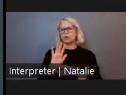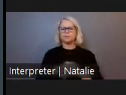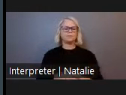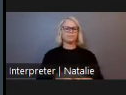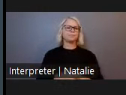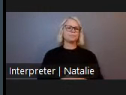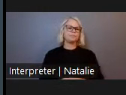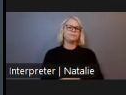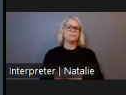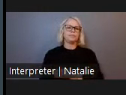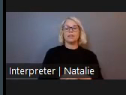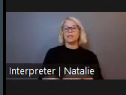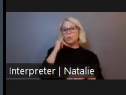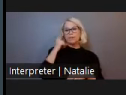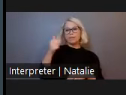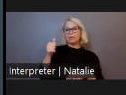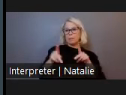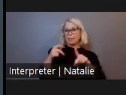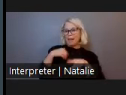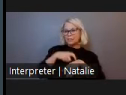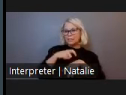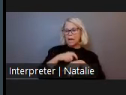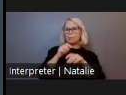If they have time, if people have time, they can learn a little bit that way.